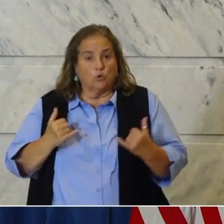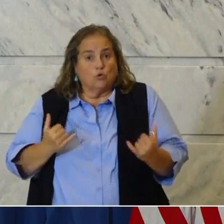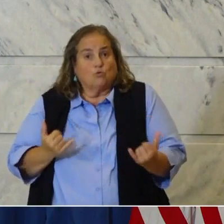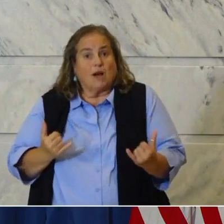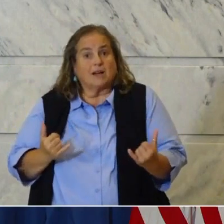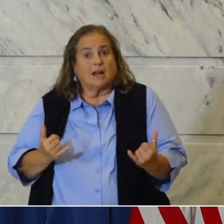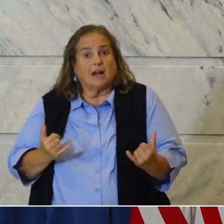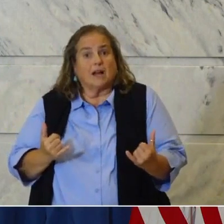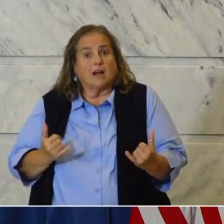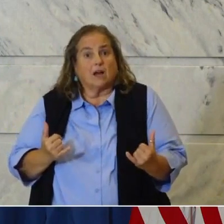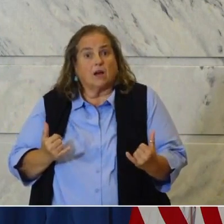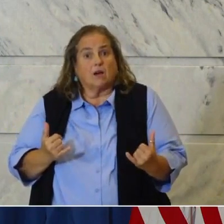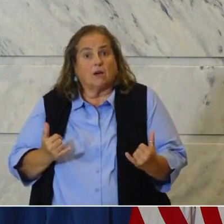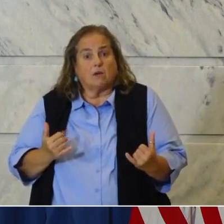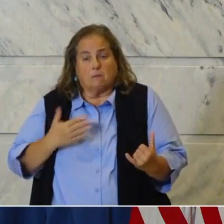my son is not gonna play a hot contact sport